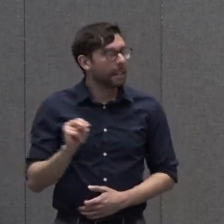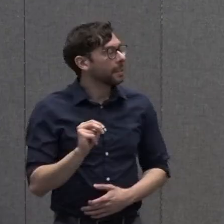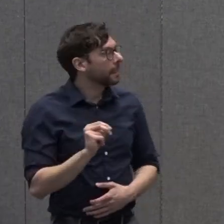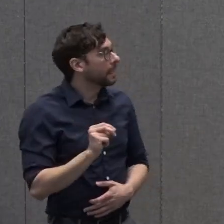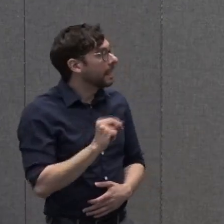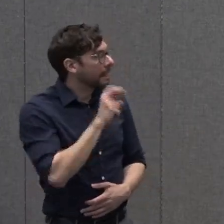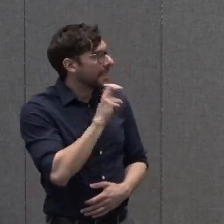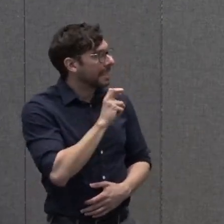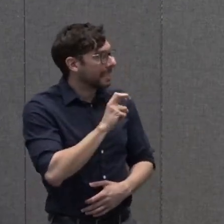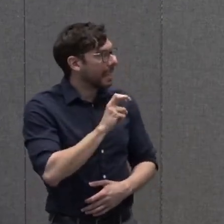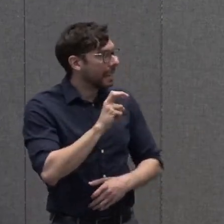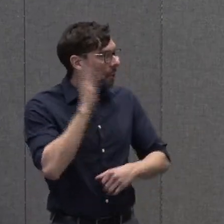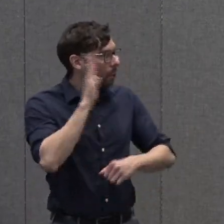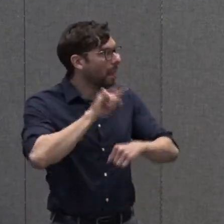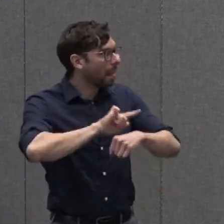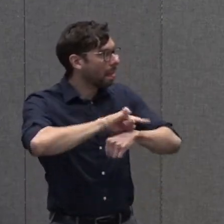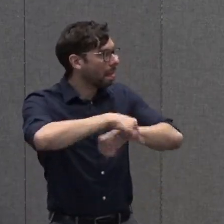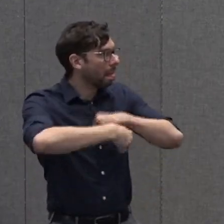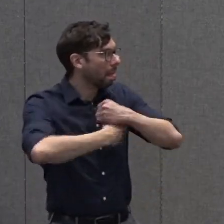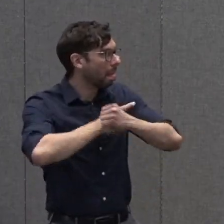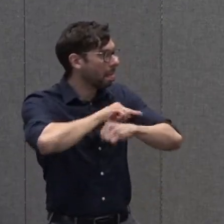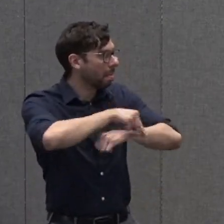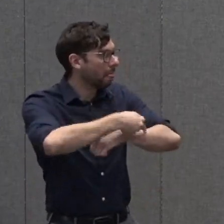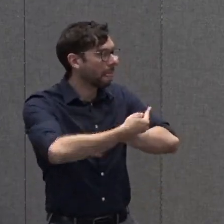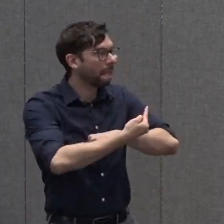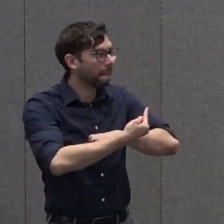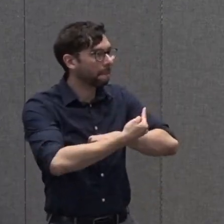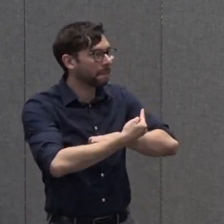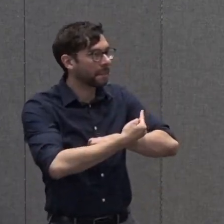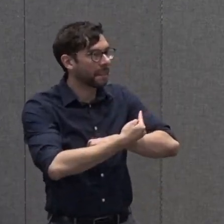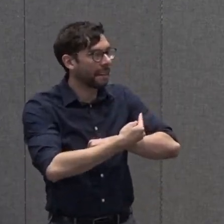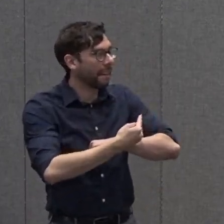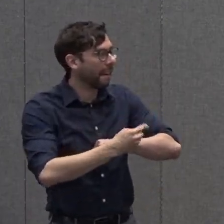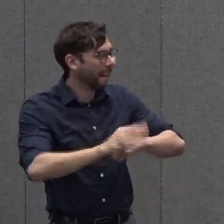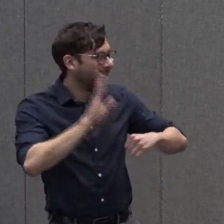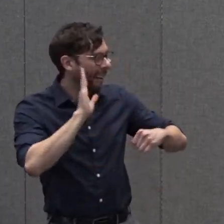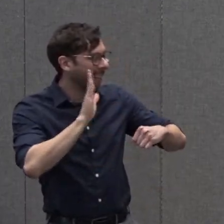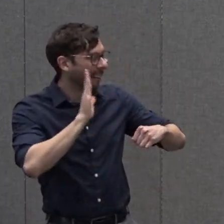I want her to do that, hi there, I love this.